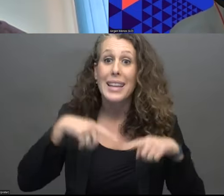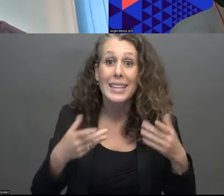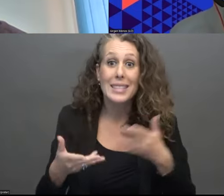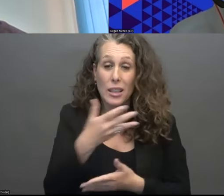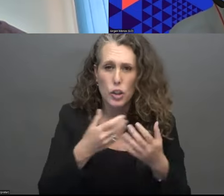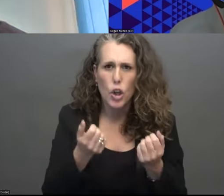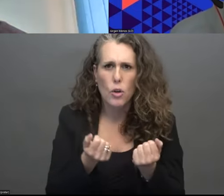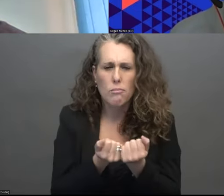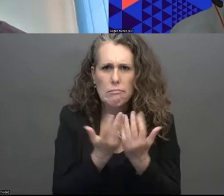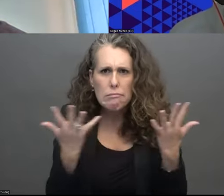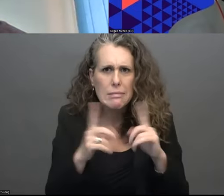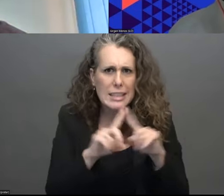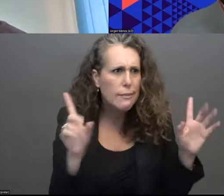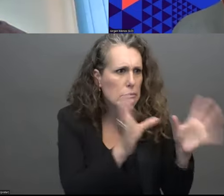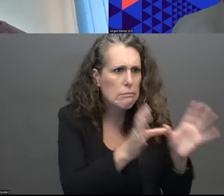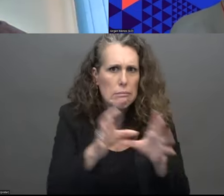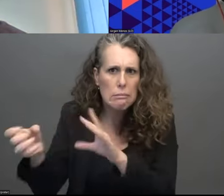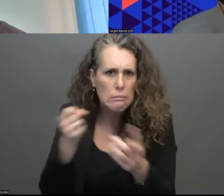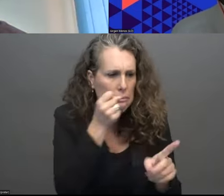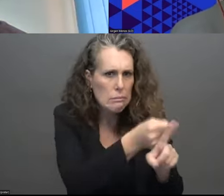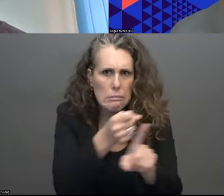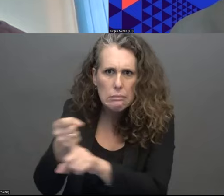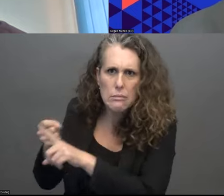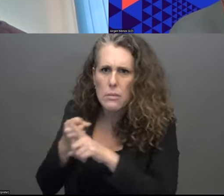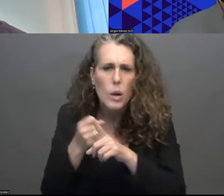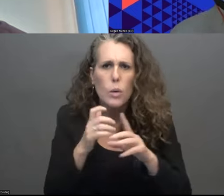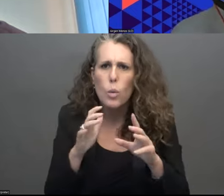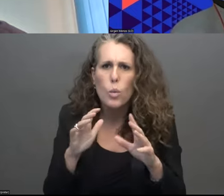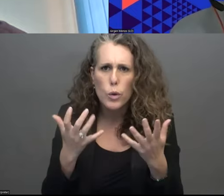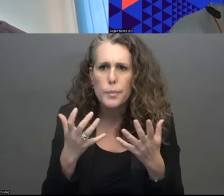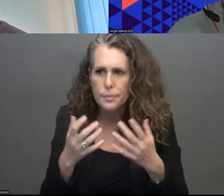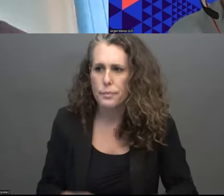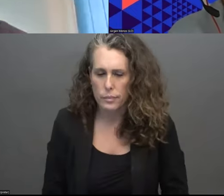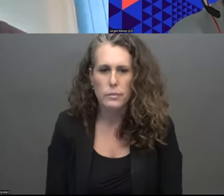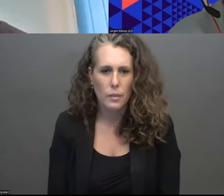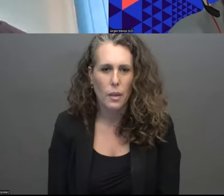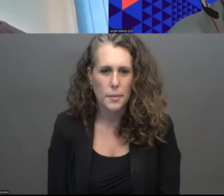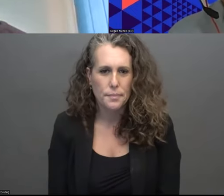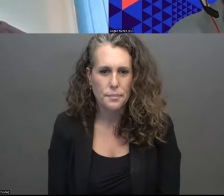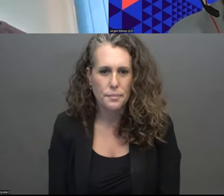will have representatives from the non business actors that can support business on the employment